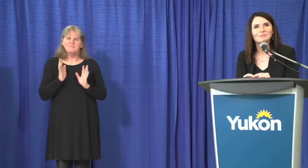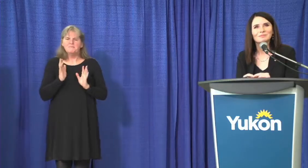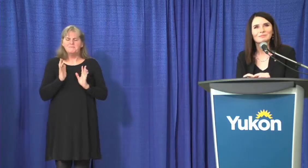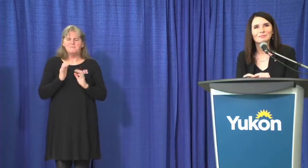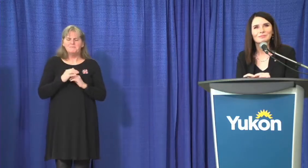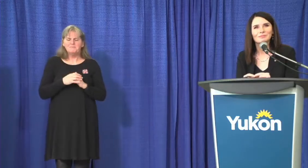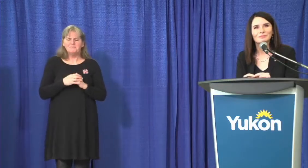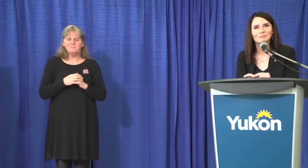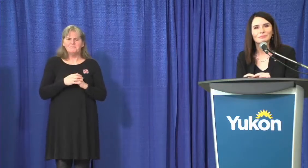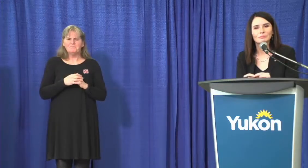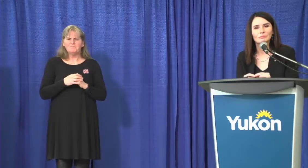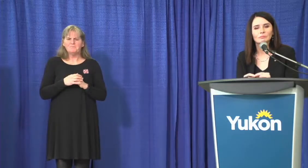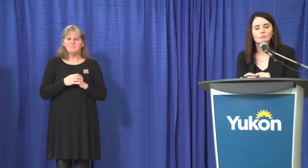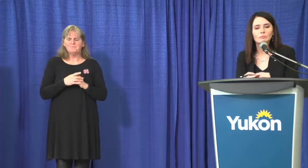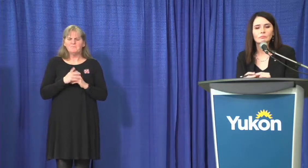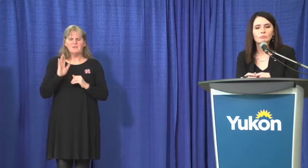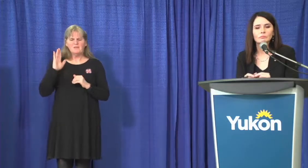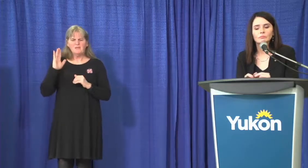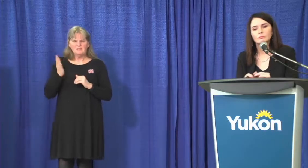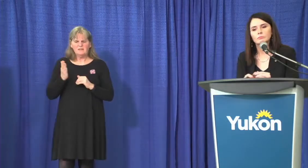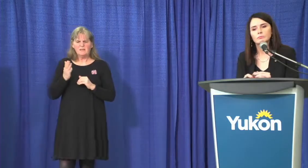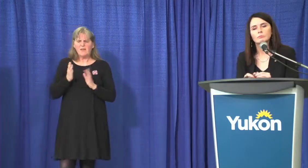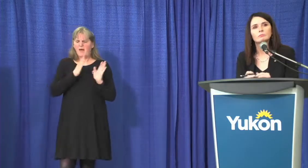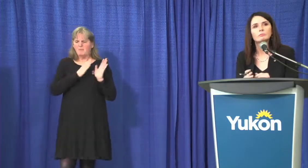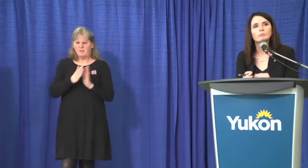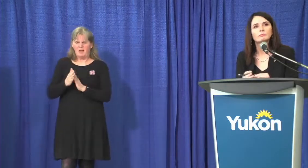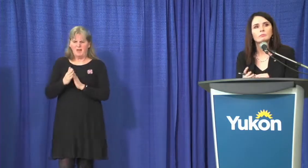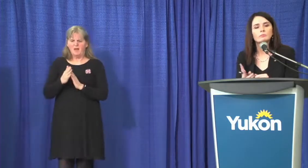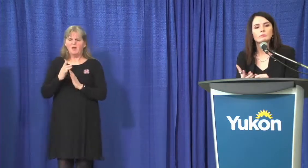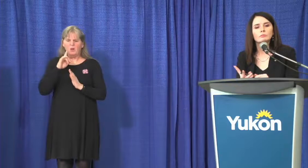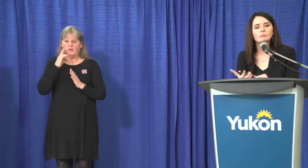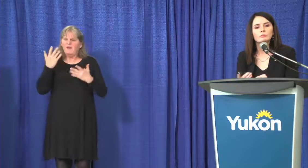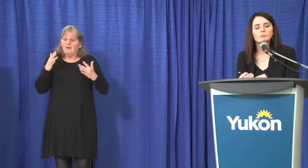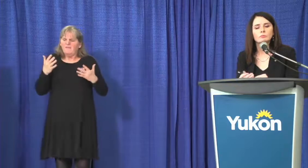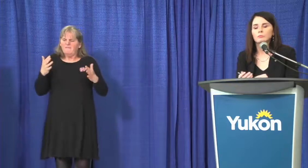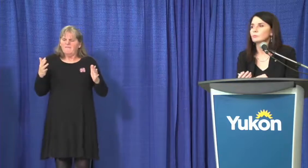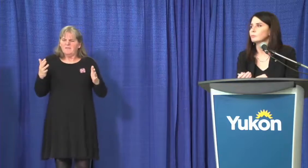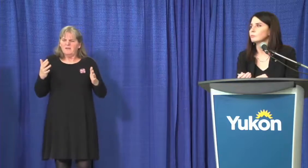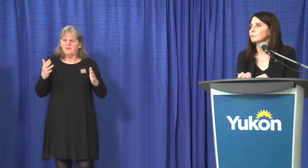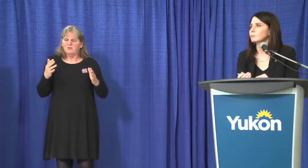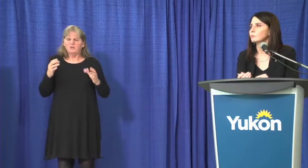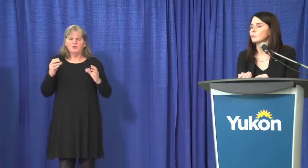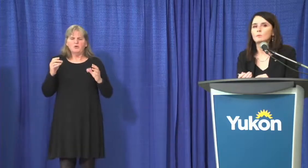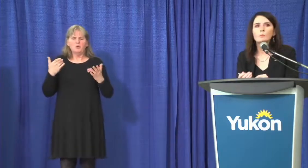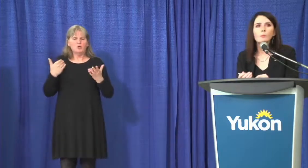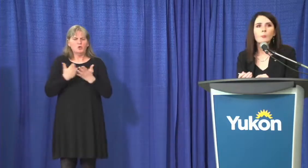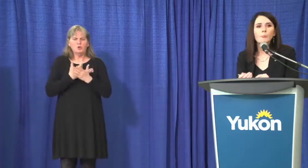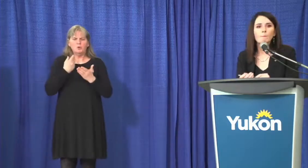a rehash of existing programs and no new funding announcements, what were you hoping to accomplish with this